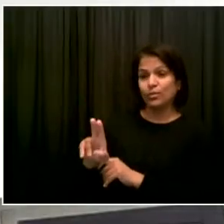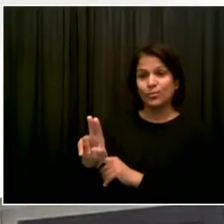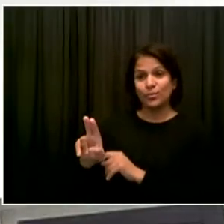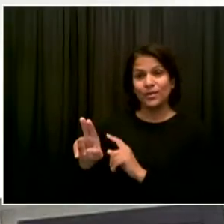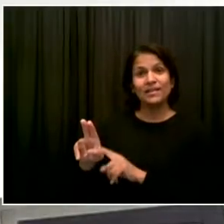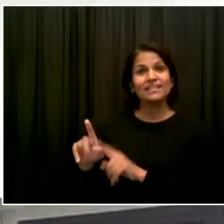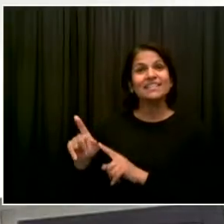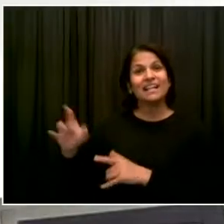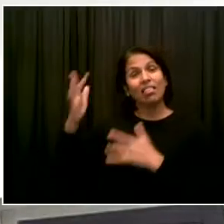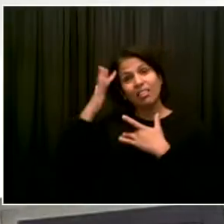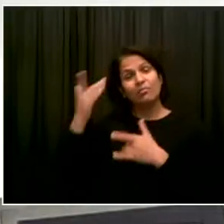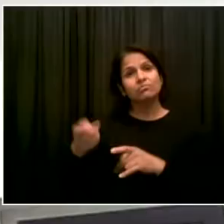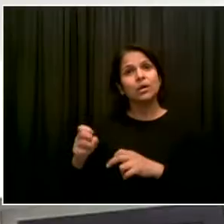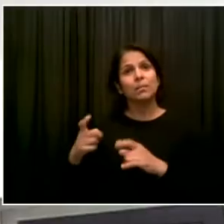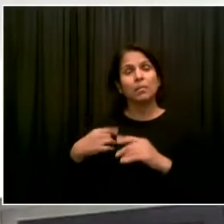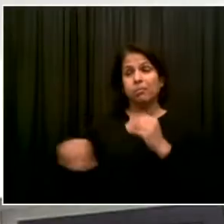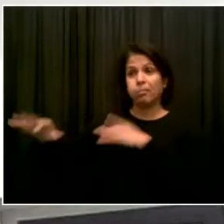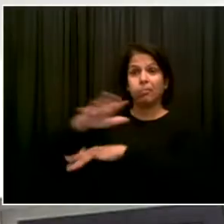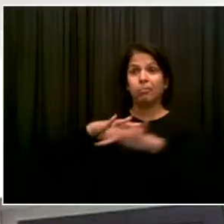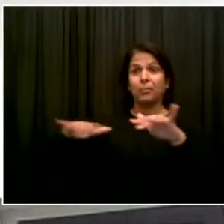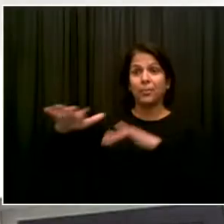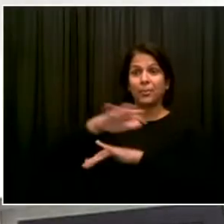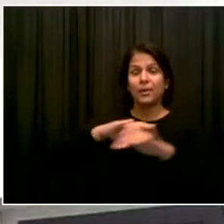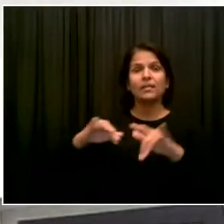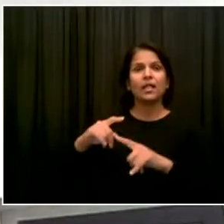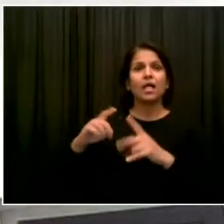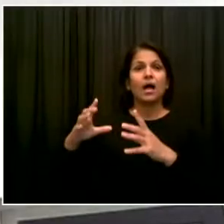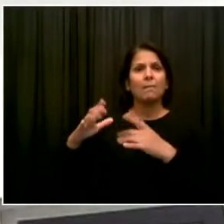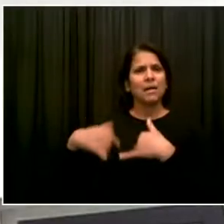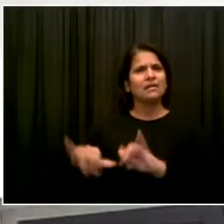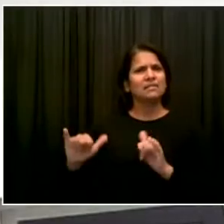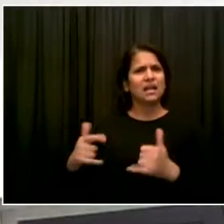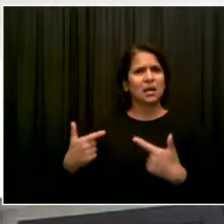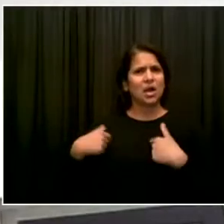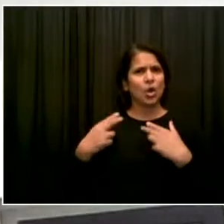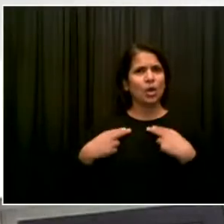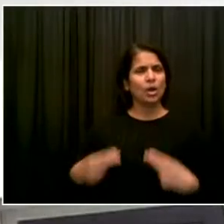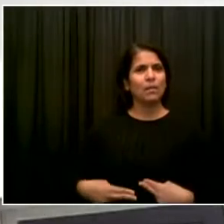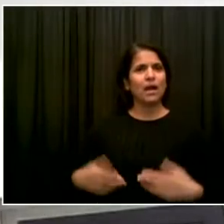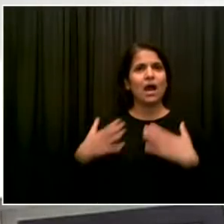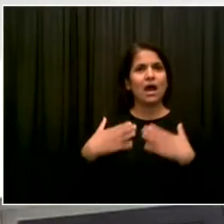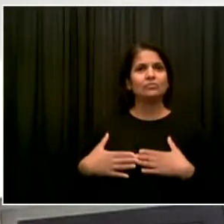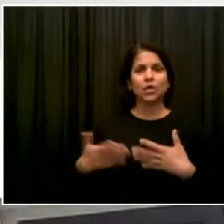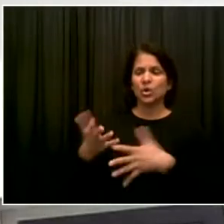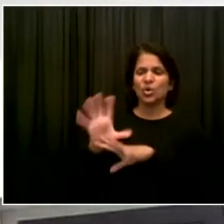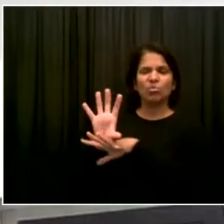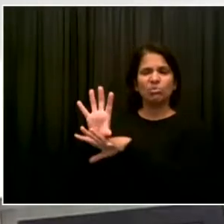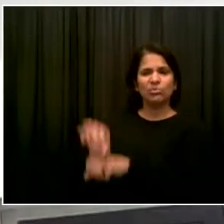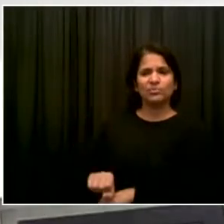VIRUS FROM THE SPANISH FLU WHICH STILL